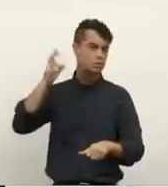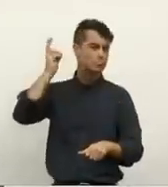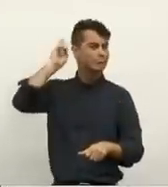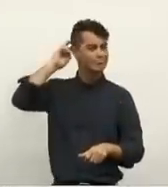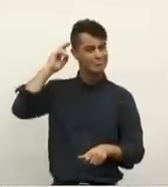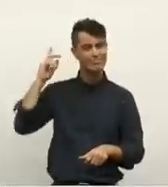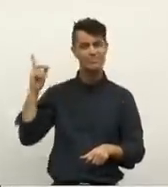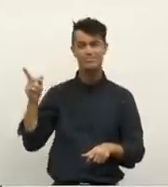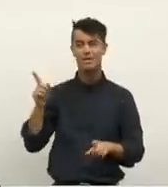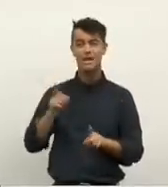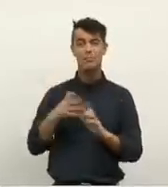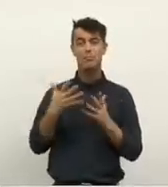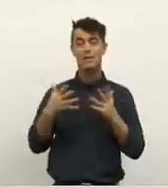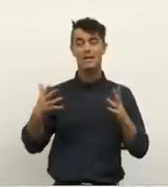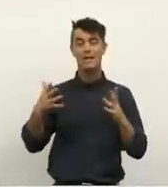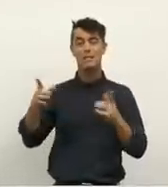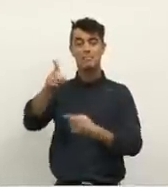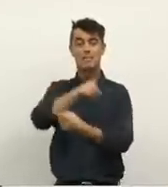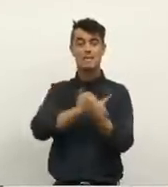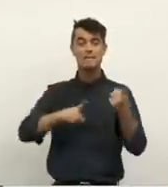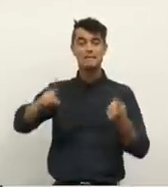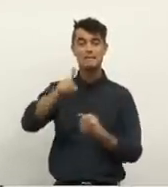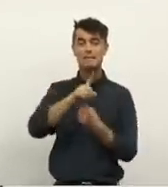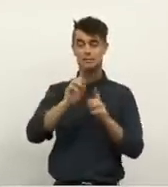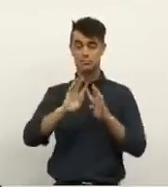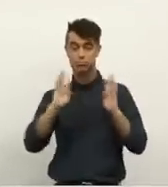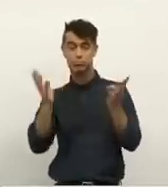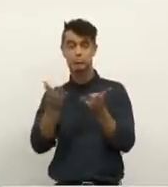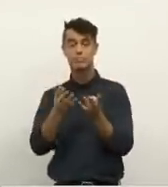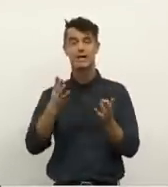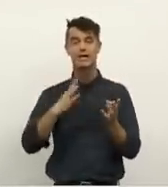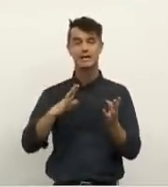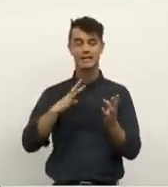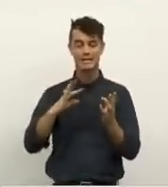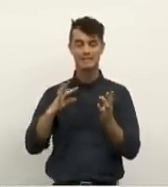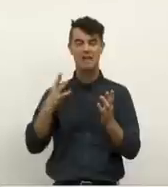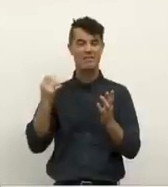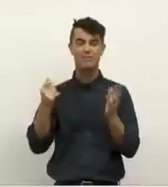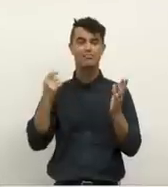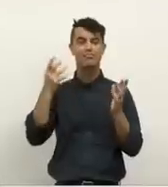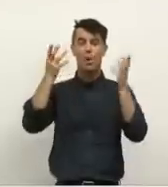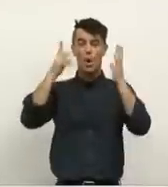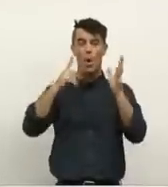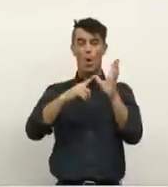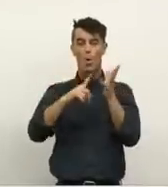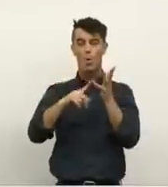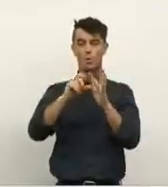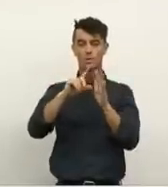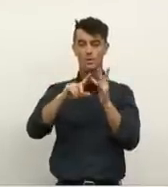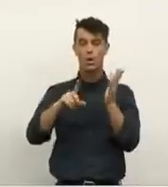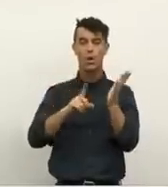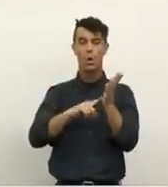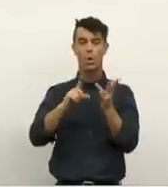so that I can hear through the sound system, or an FM, which means that I can then follow what's going on